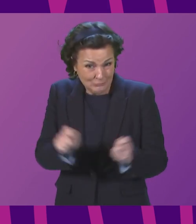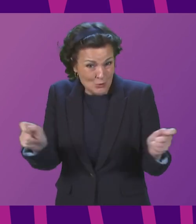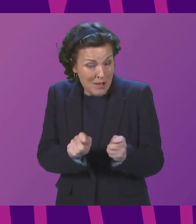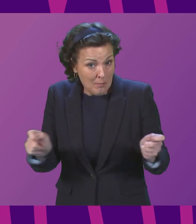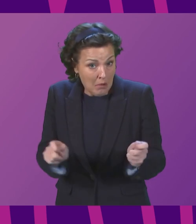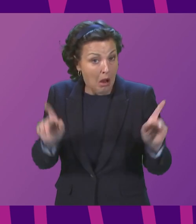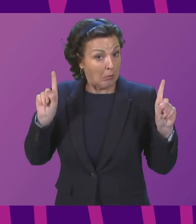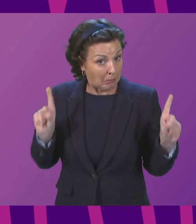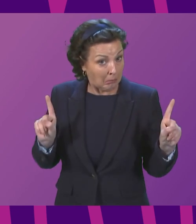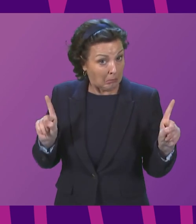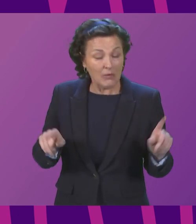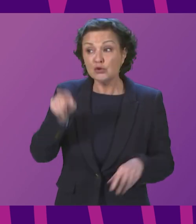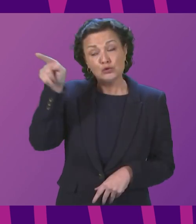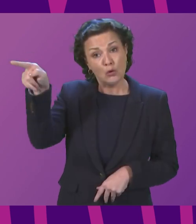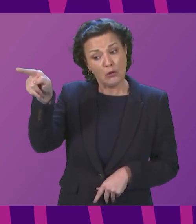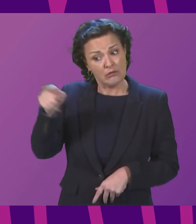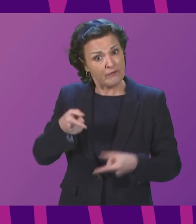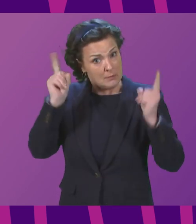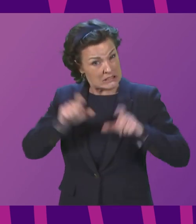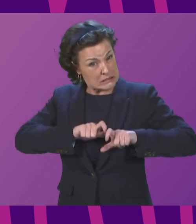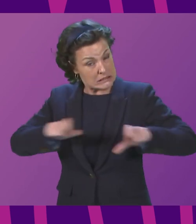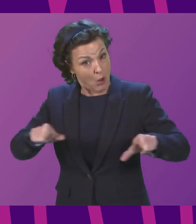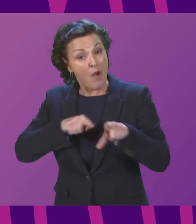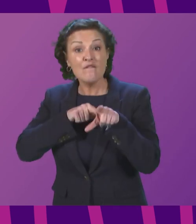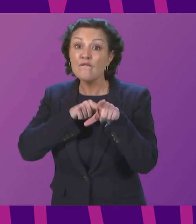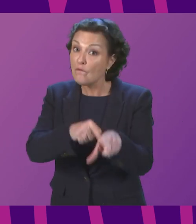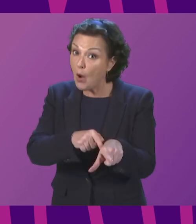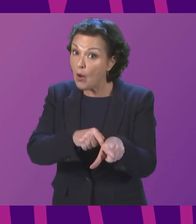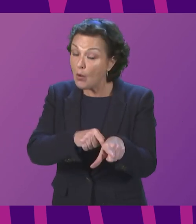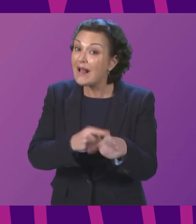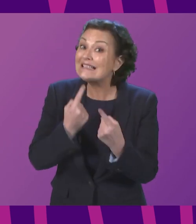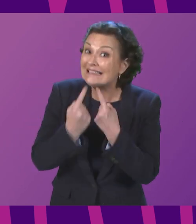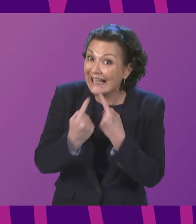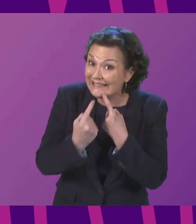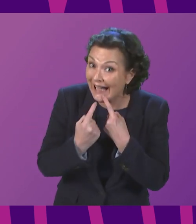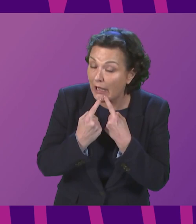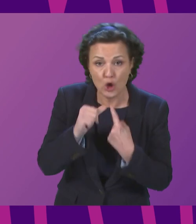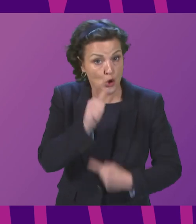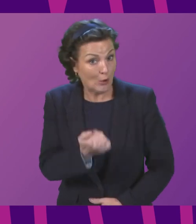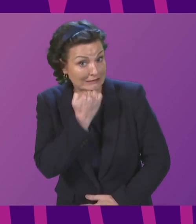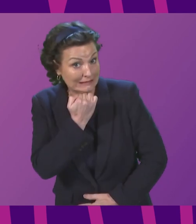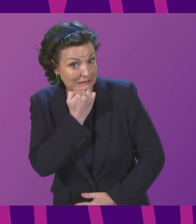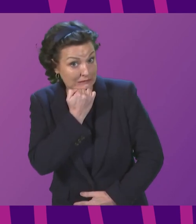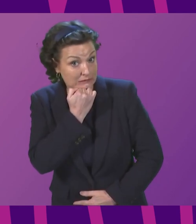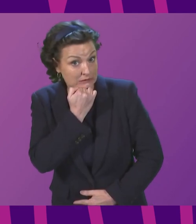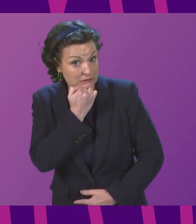basis of data and not dates, does she recognise the importance of being more transparent with the information that she has if she is to bring us with her?